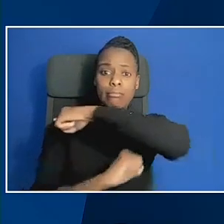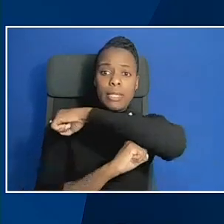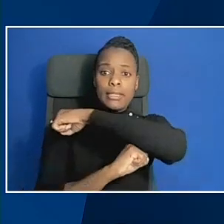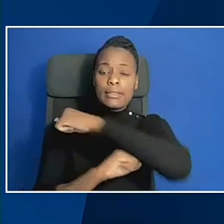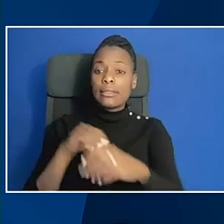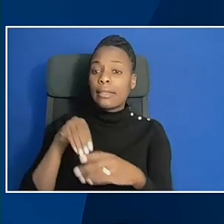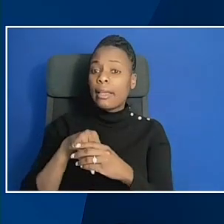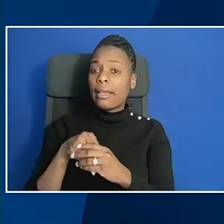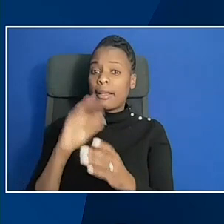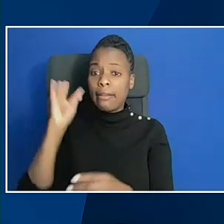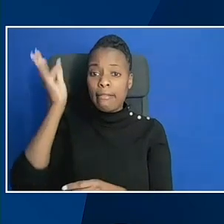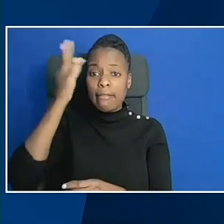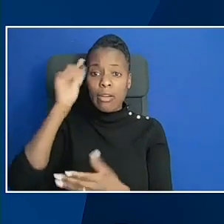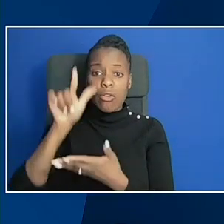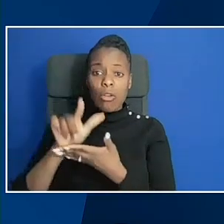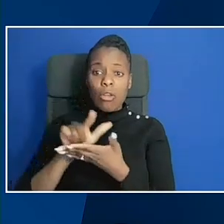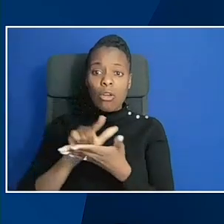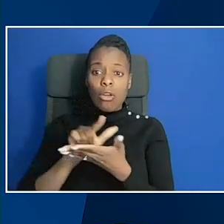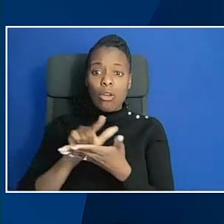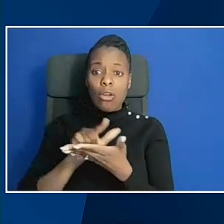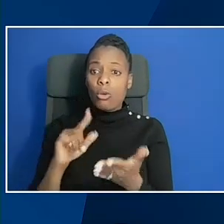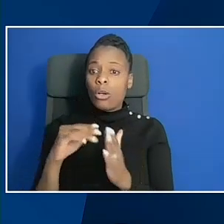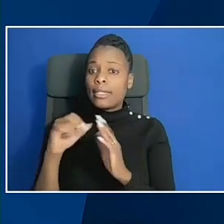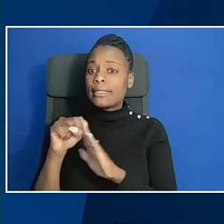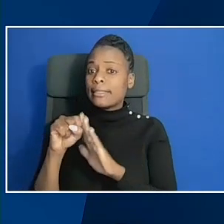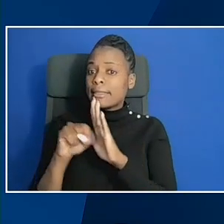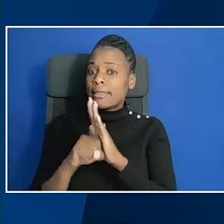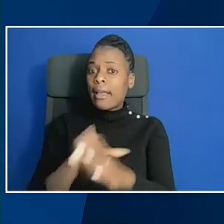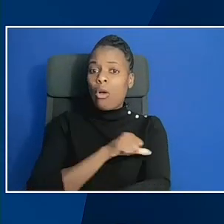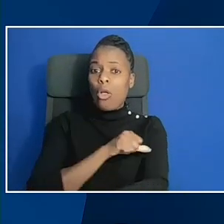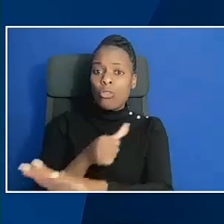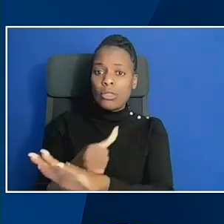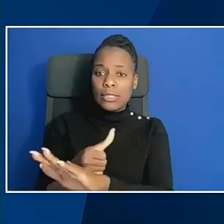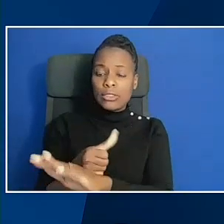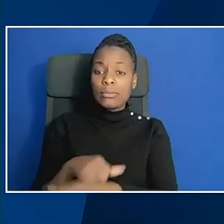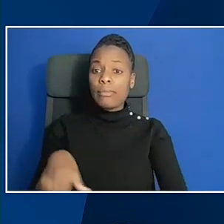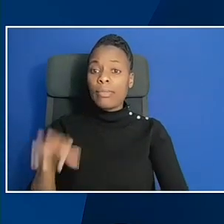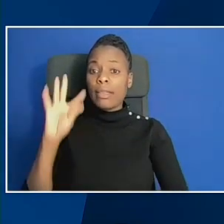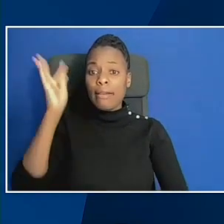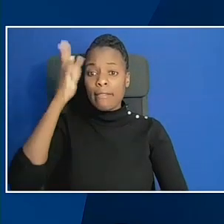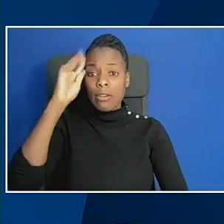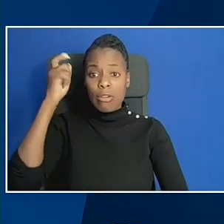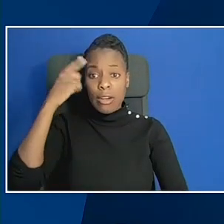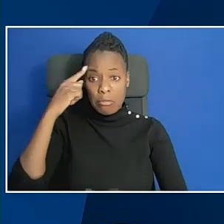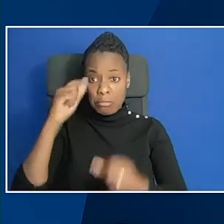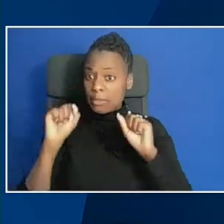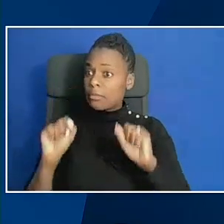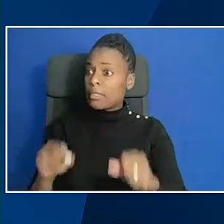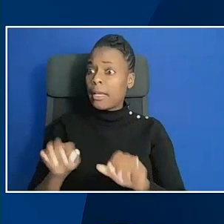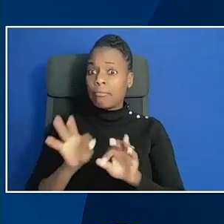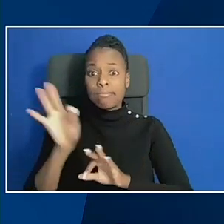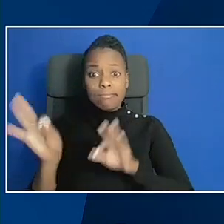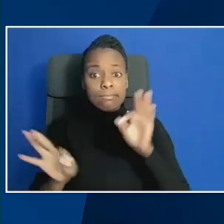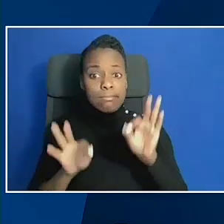for state authorization. And the Federal Government has the right to articulate what kinds of state